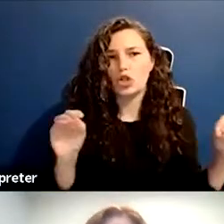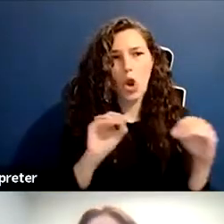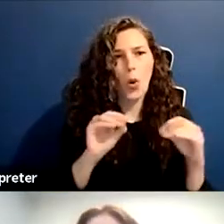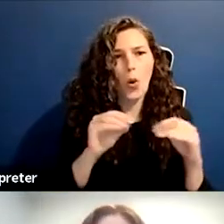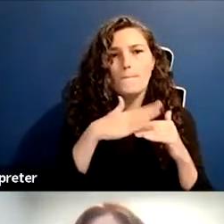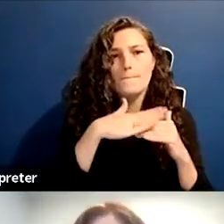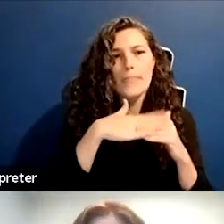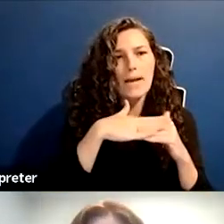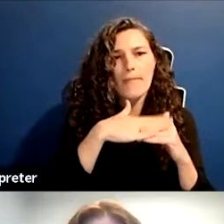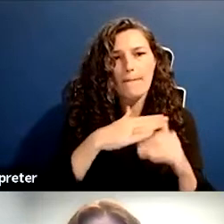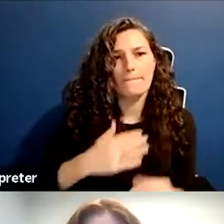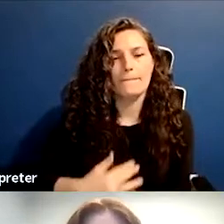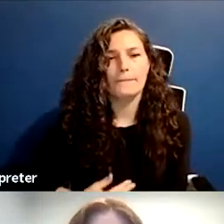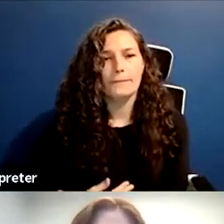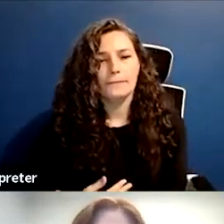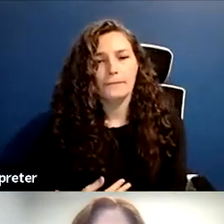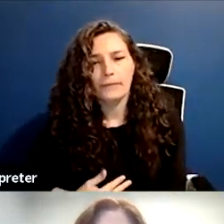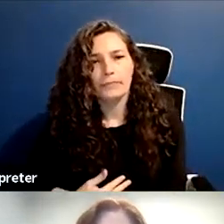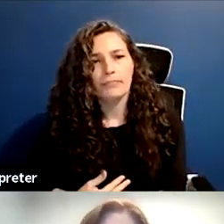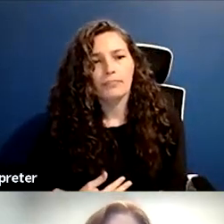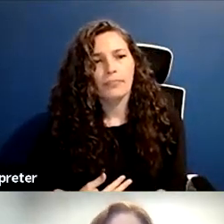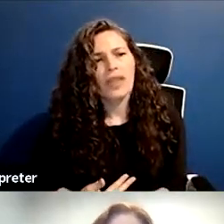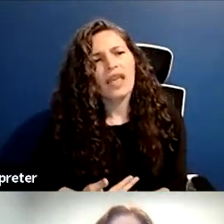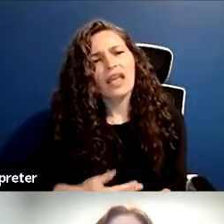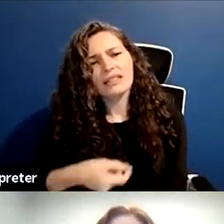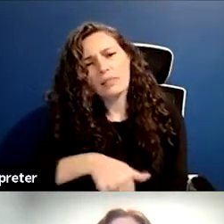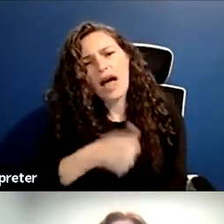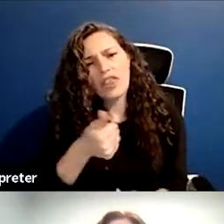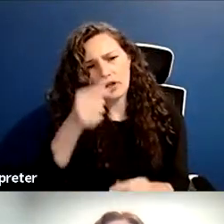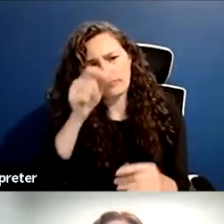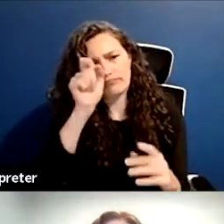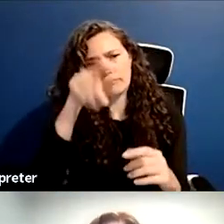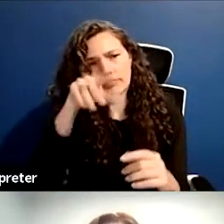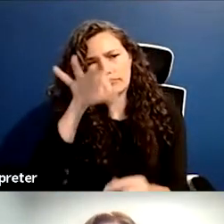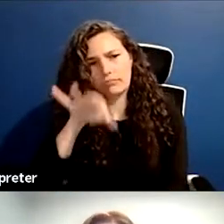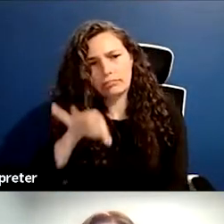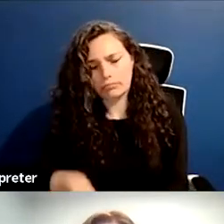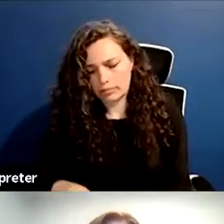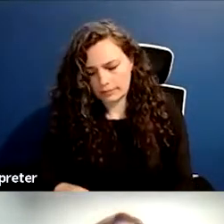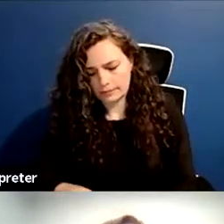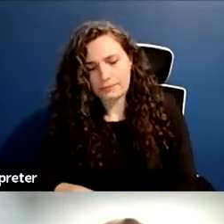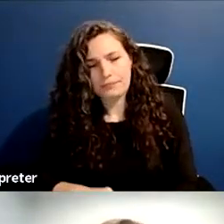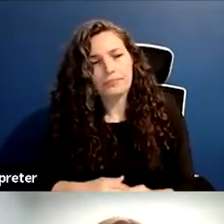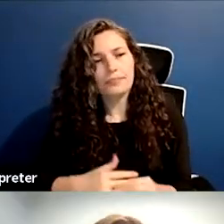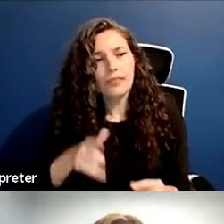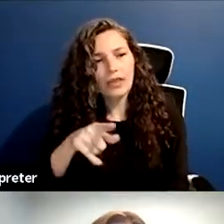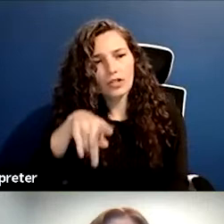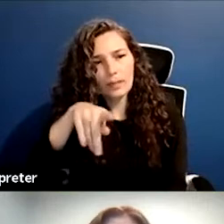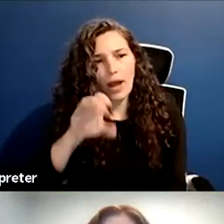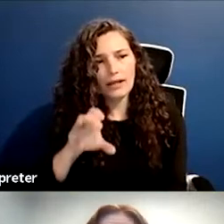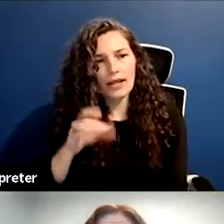This is just a couple other things we want you to know about the agreements. In addition to the independent podcast agreement and the MicroPod agreement,